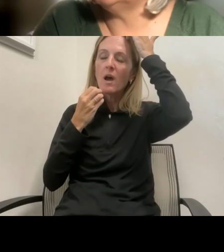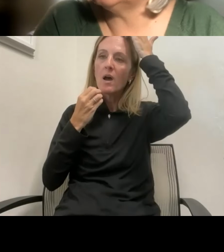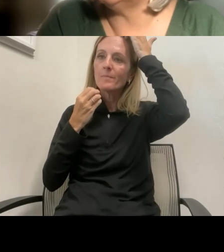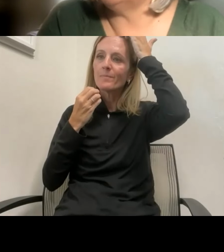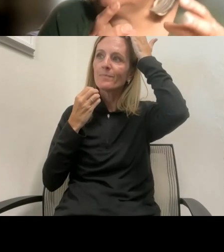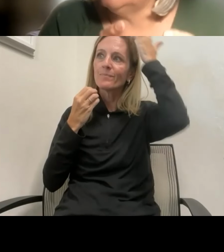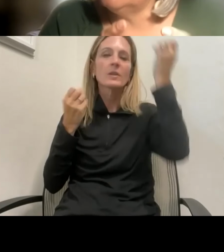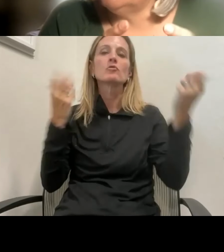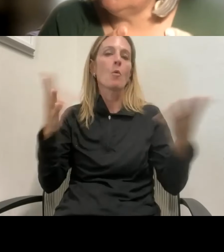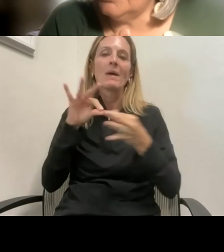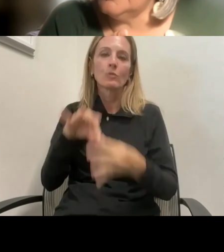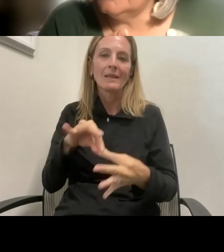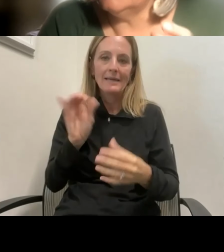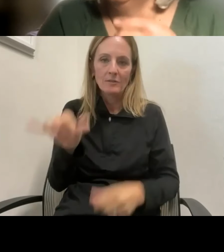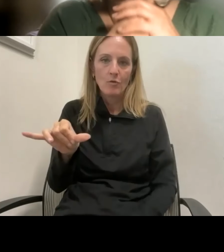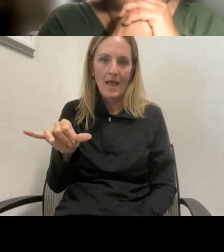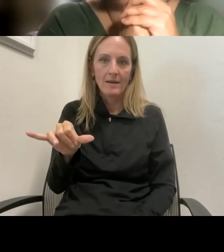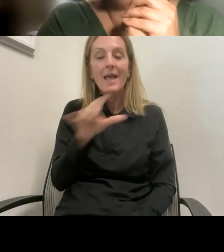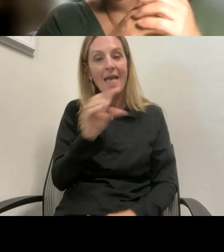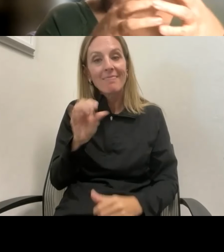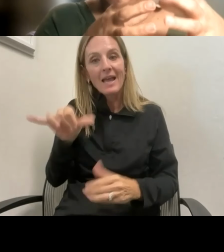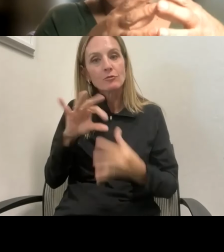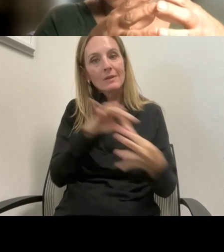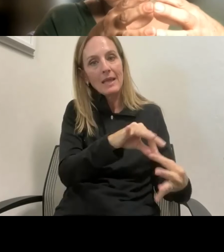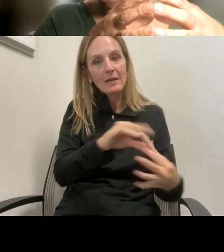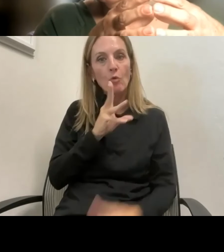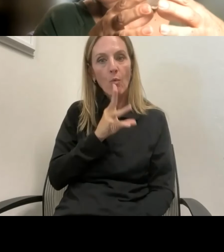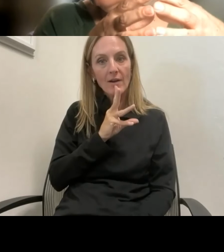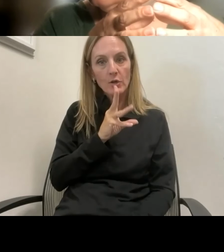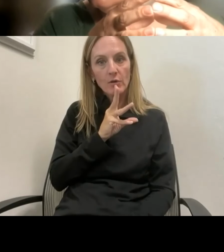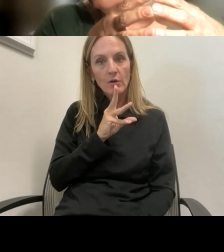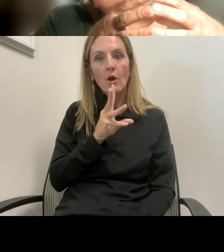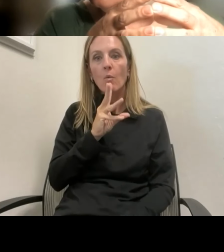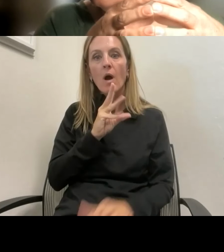just that one element of water that connects us all in a watershed.